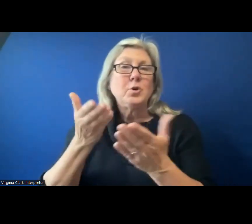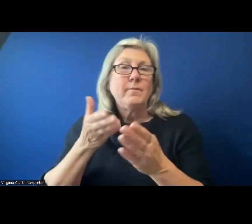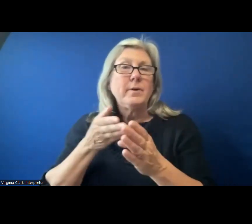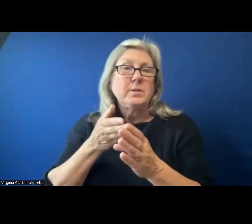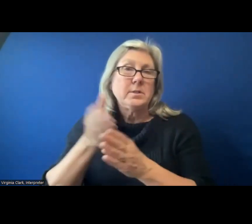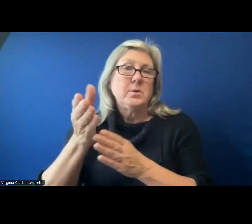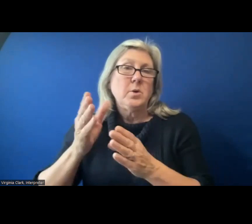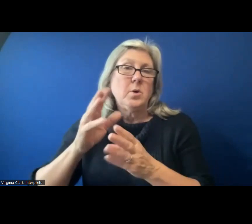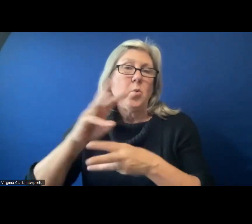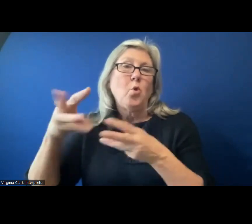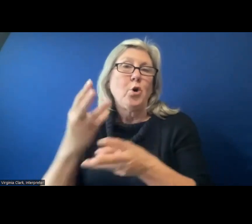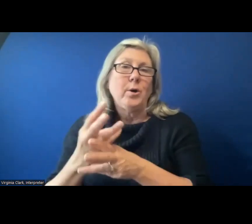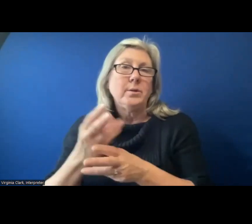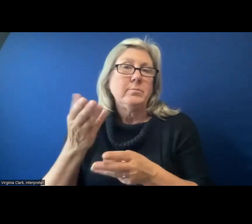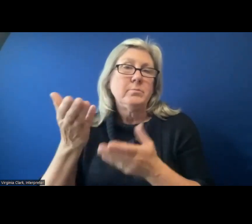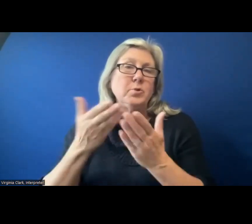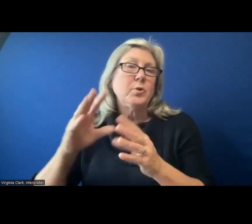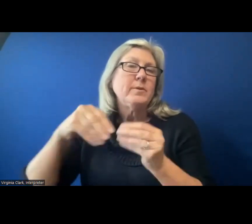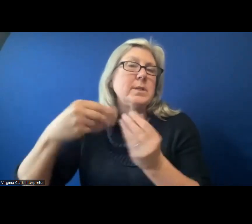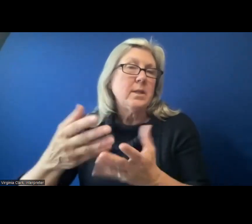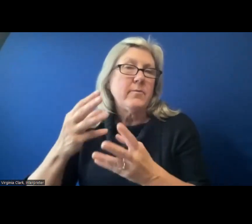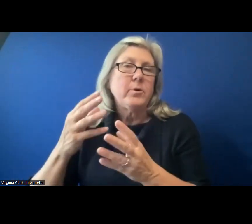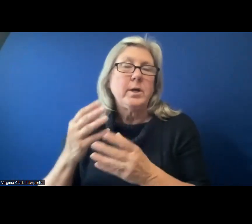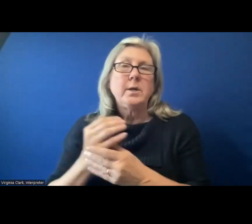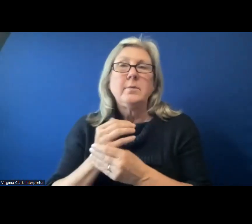type delivery world. And in a lot of states, that looks like an